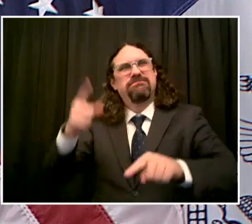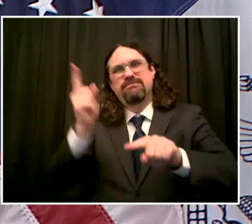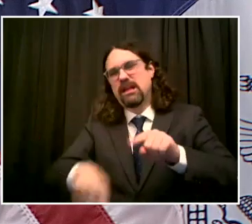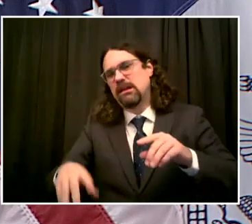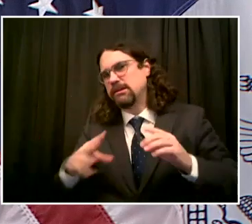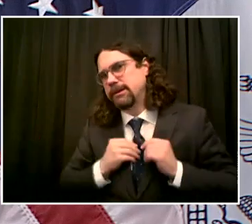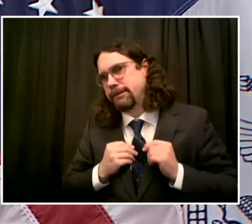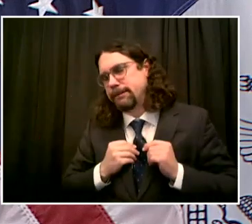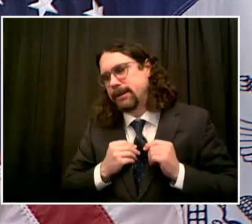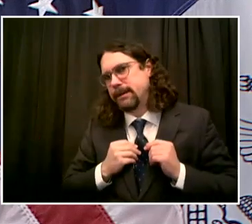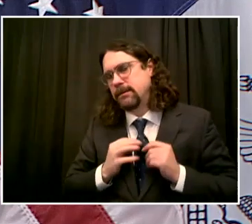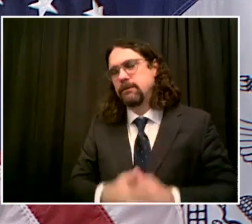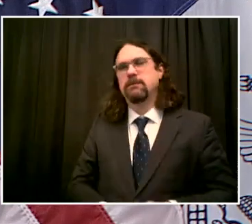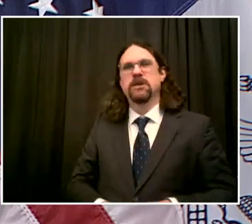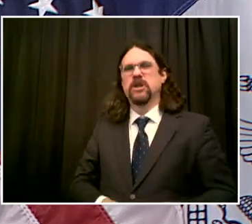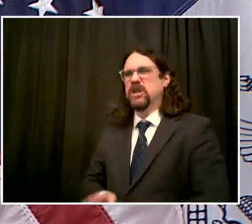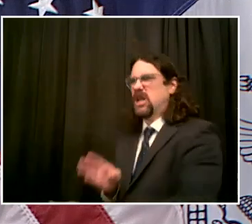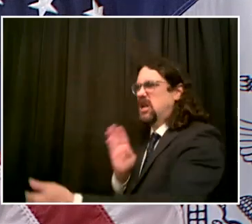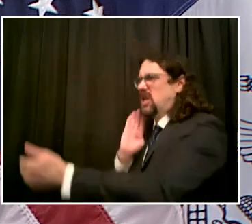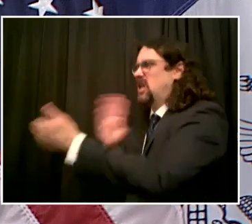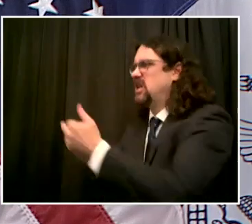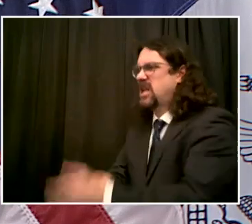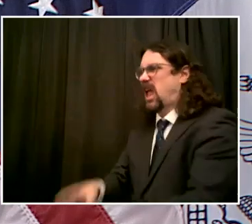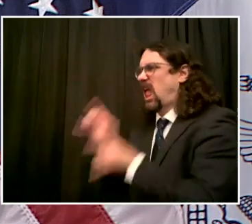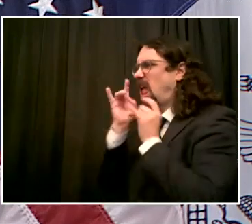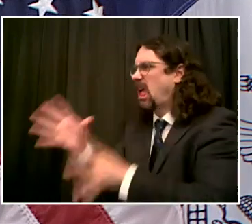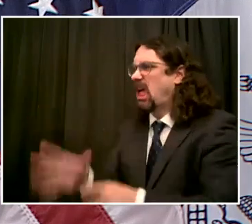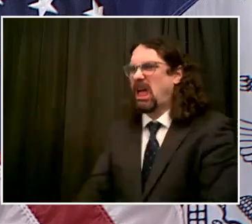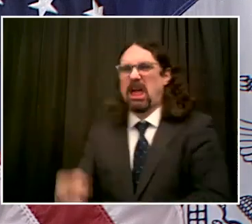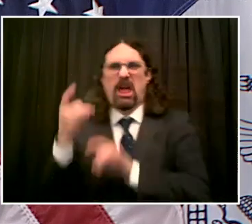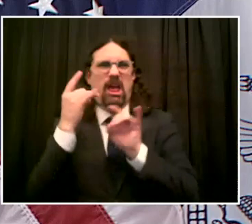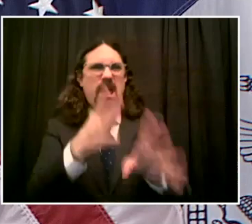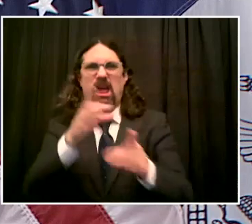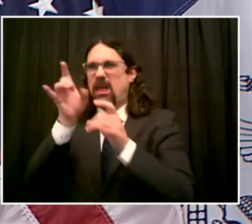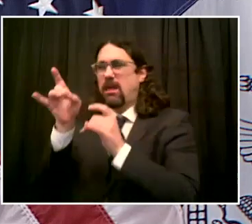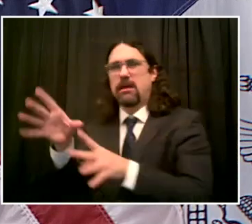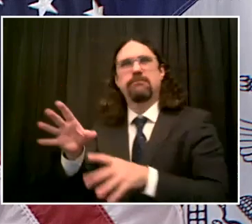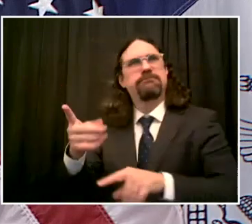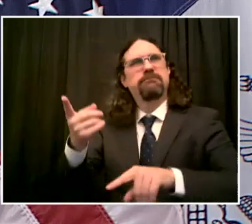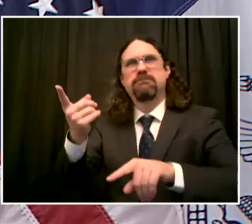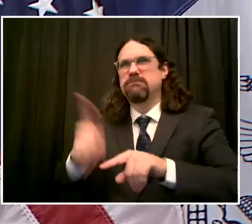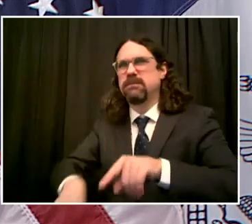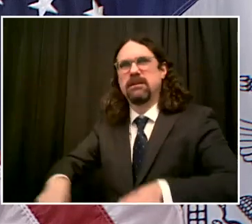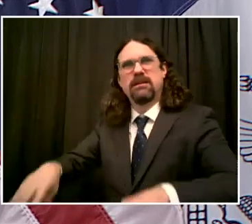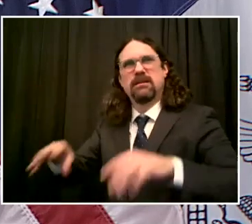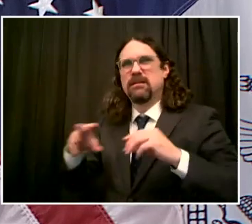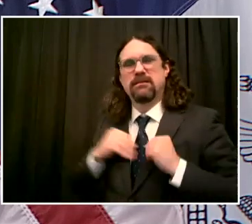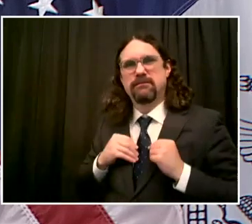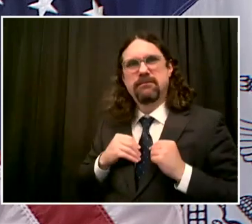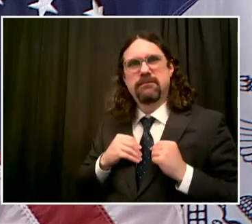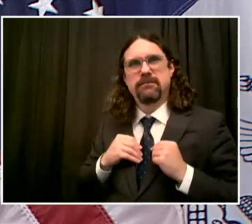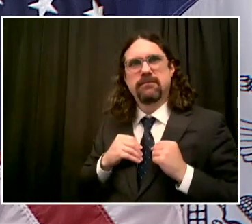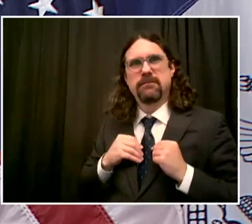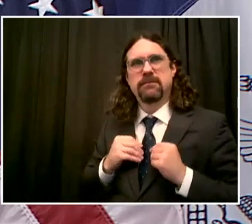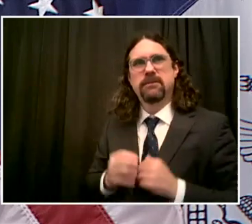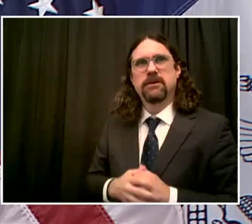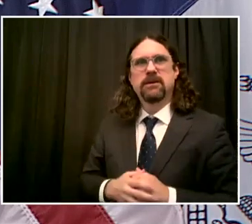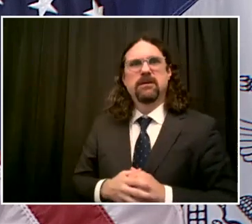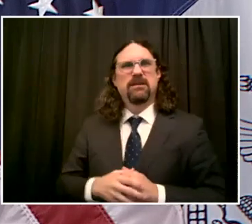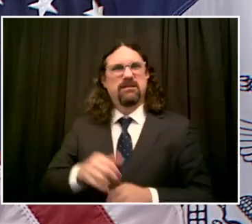ON POLICE OFFICERS OR TOLERATE HATRED BEING CREATED. A POLICE OFFICER WAS HIT BY A ACR